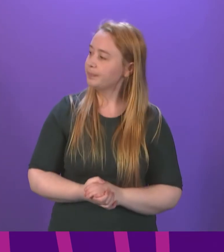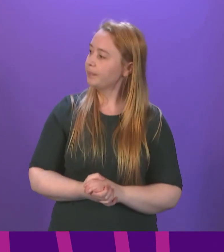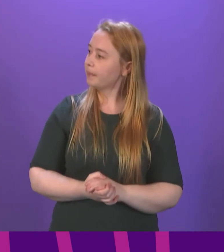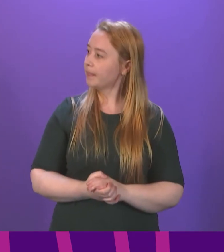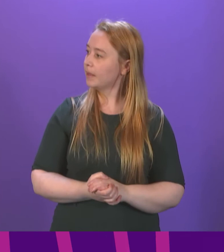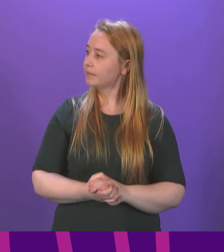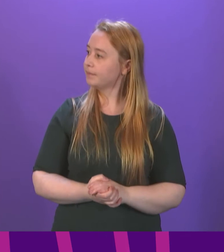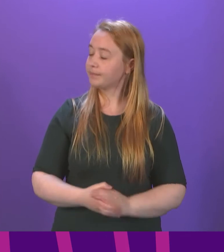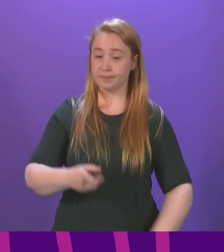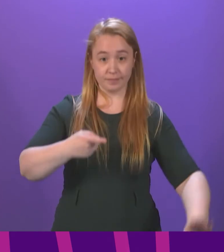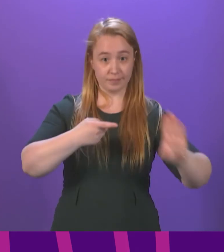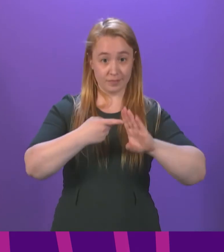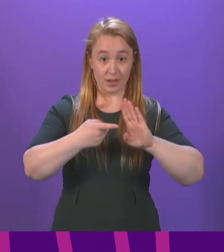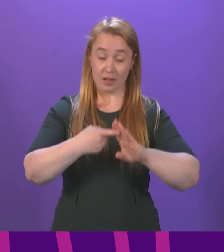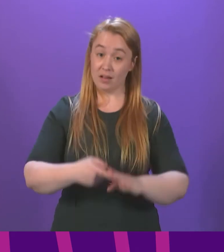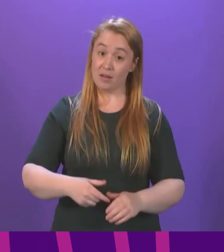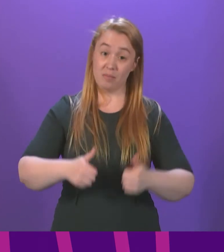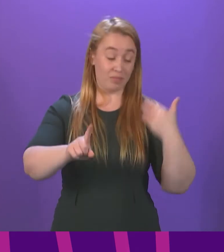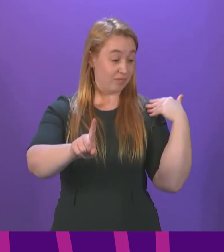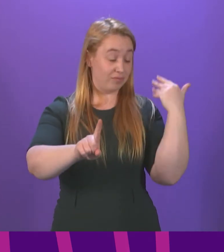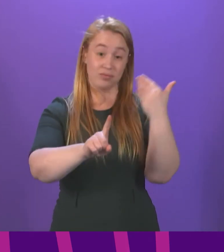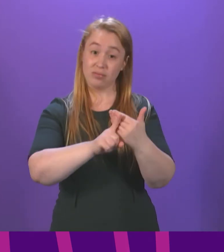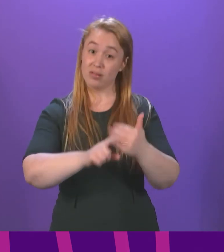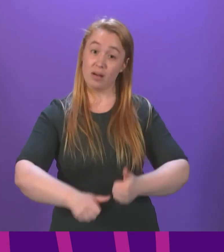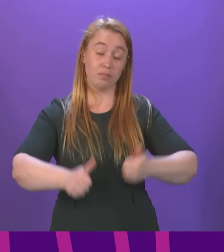have published today. The first is how far we have come. At the start of the pandemic,